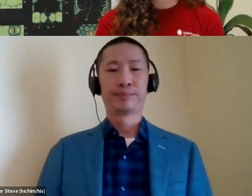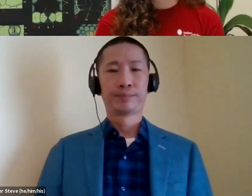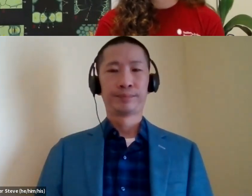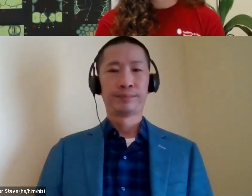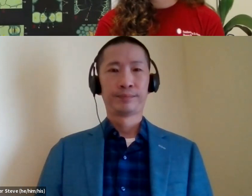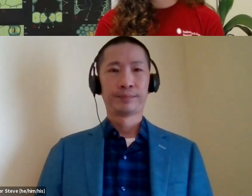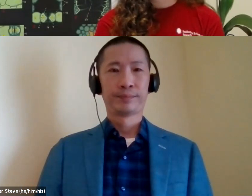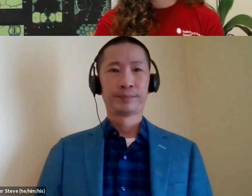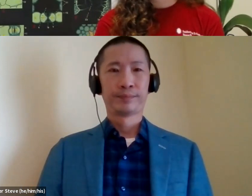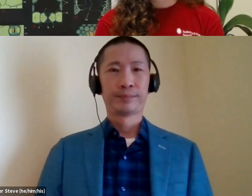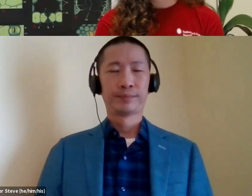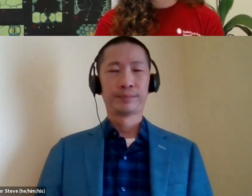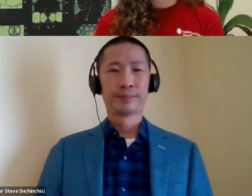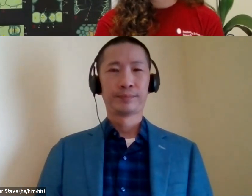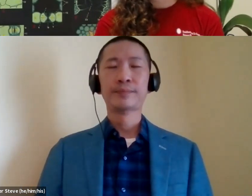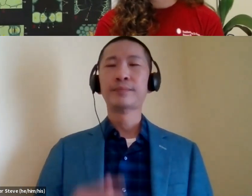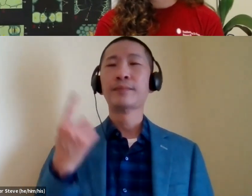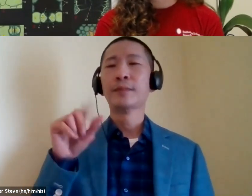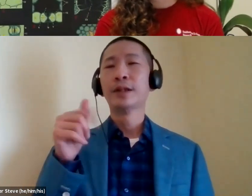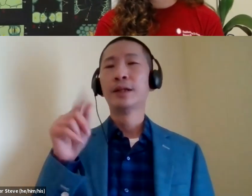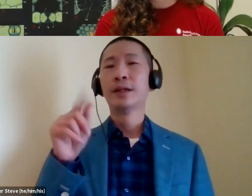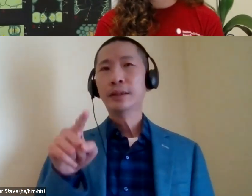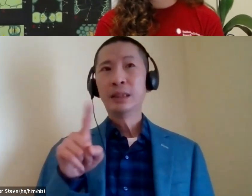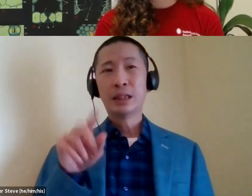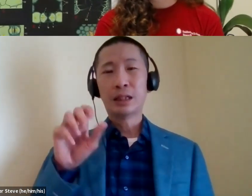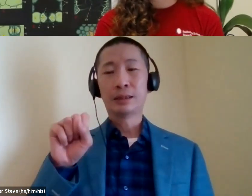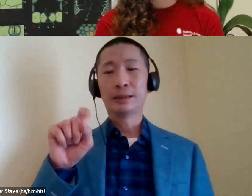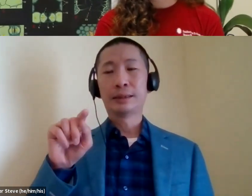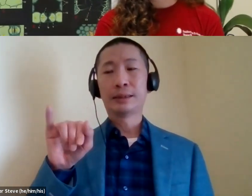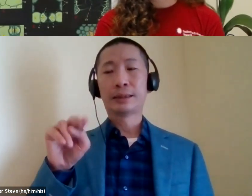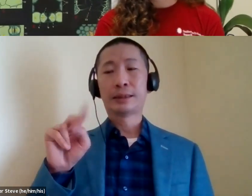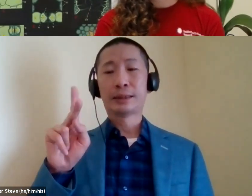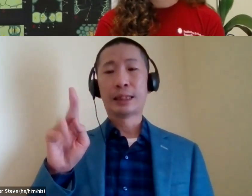Johanna (she/her) - AACPL: All right, somebody else was wondering are stink bugs good for the environment.